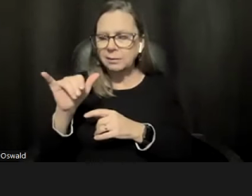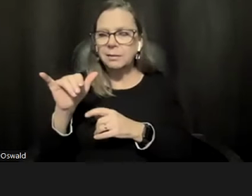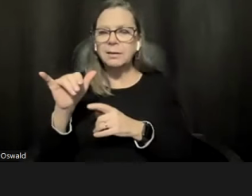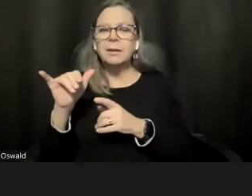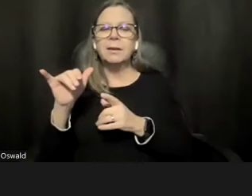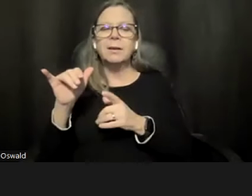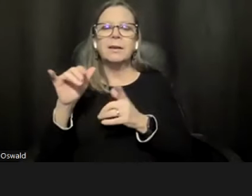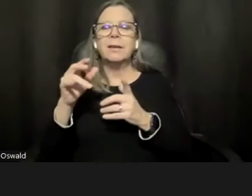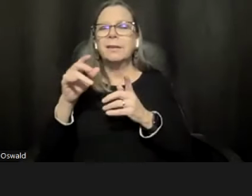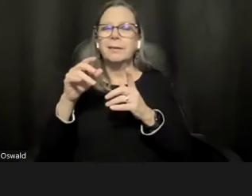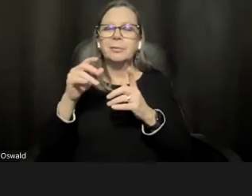procedures are established.